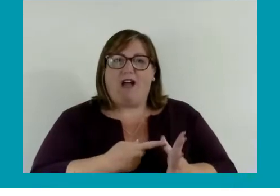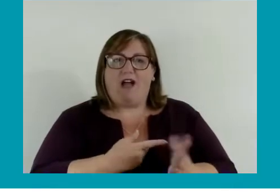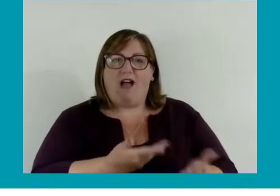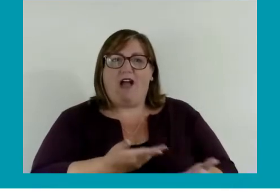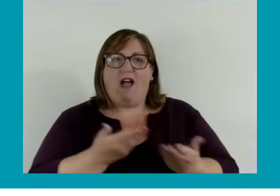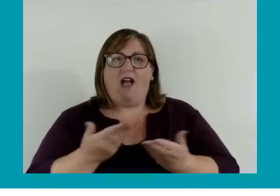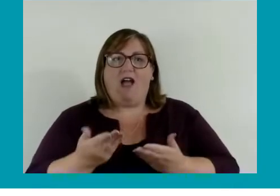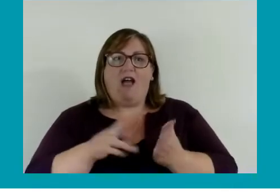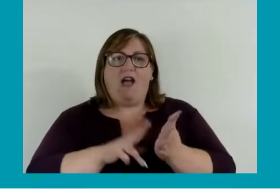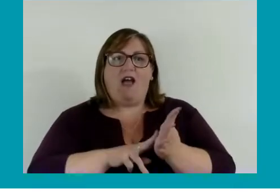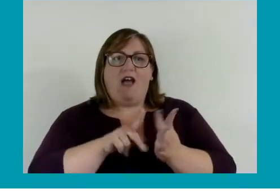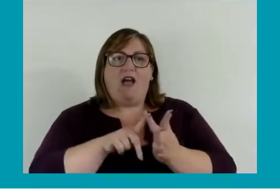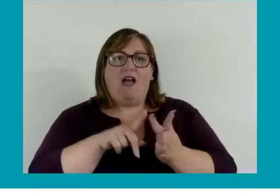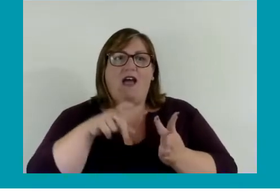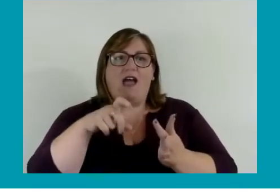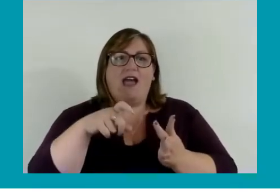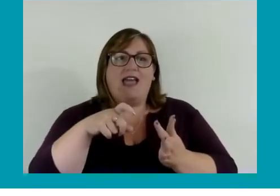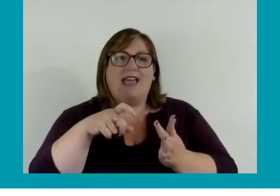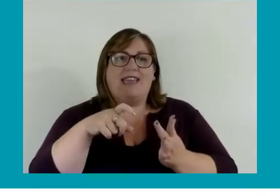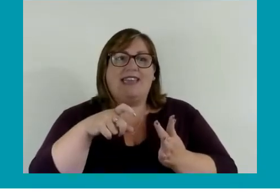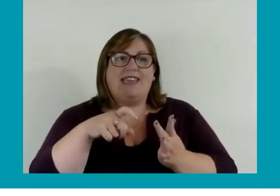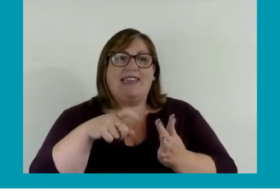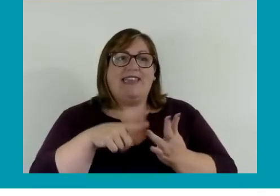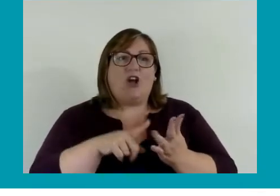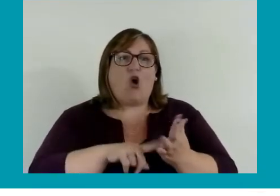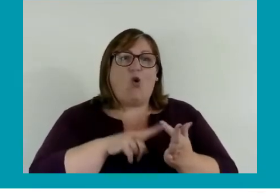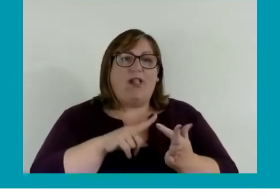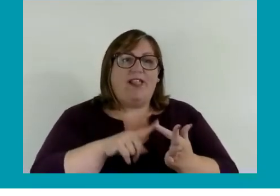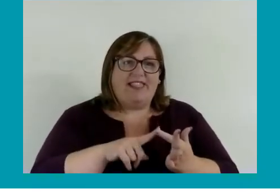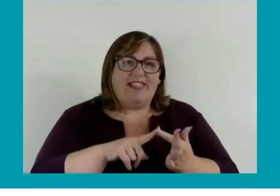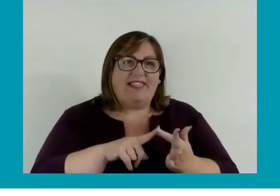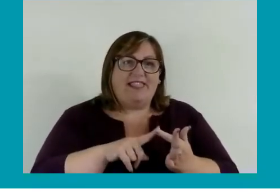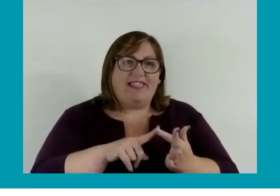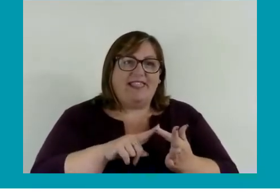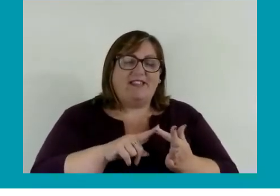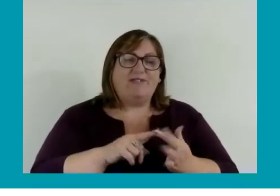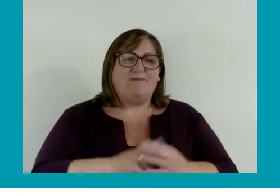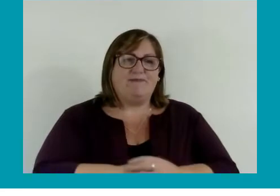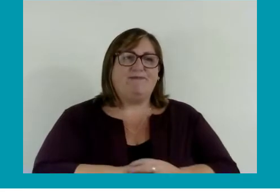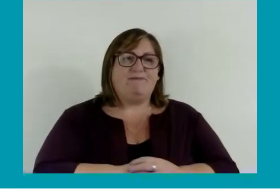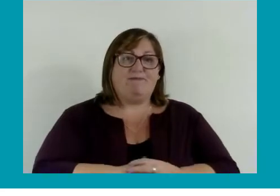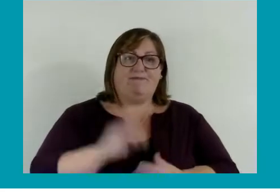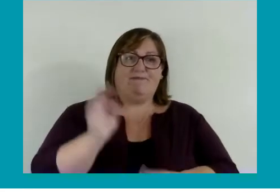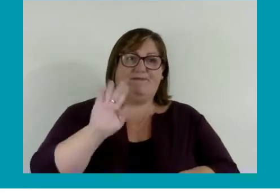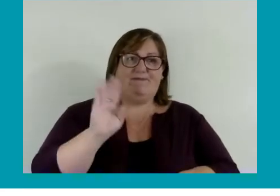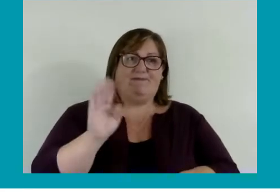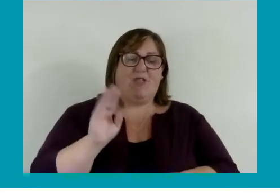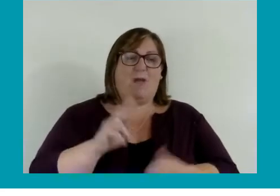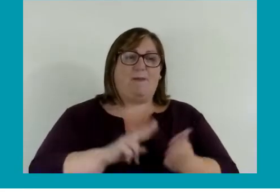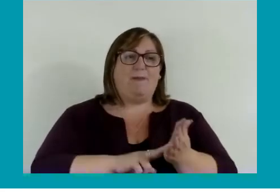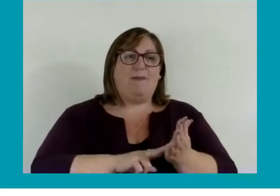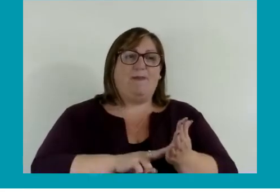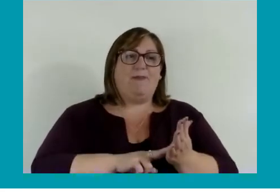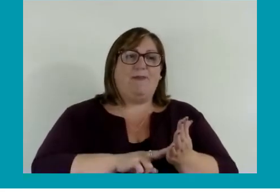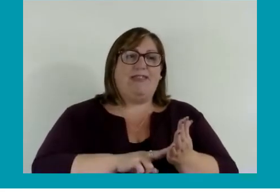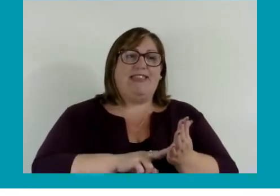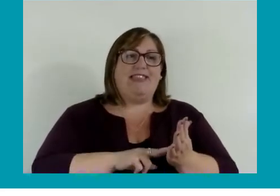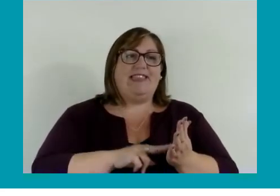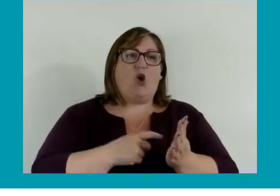John Lewis and why are you here today hi I'm Nicole Rushton I have been a partner for just